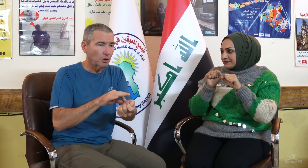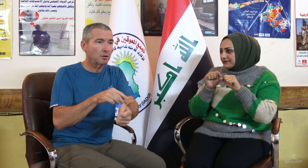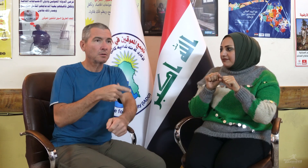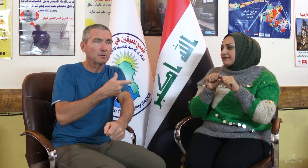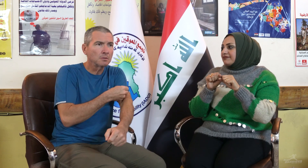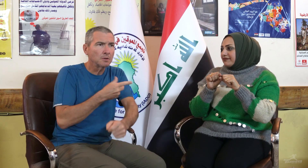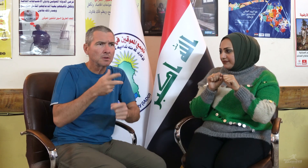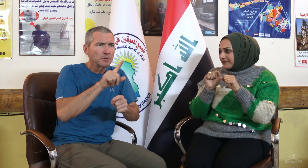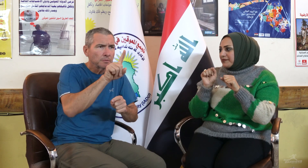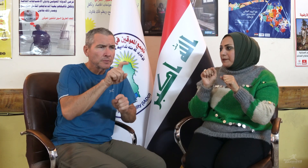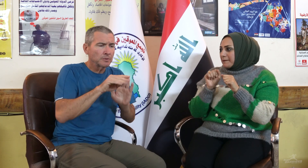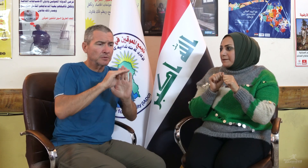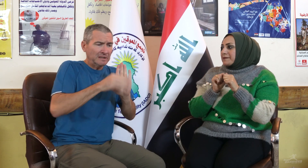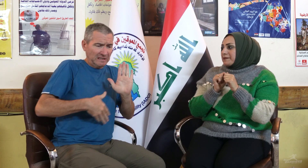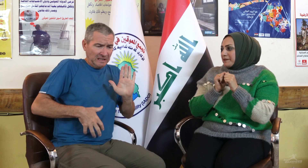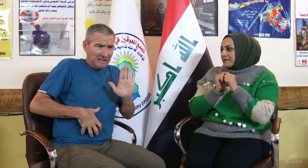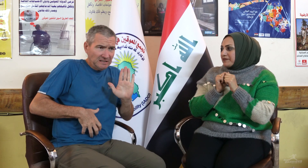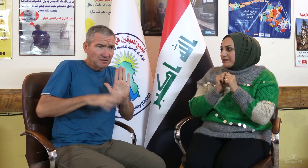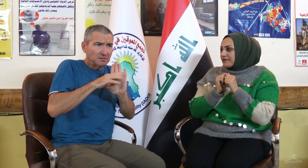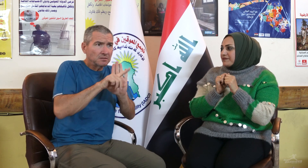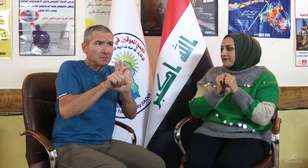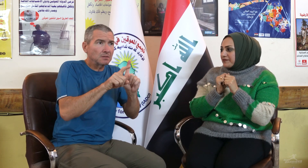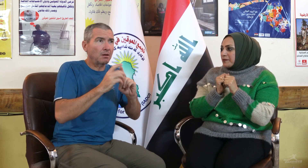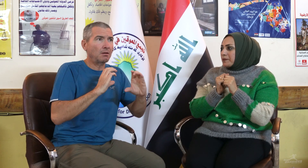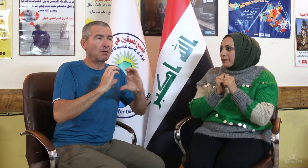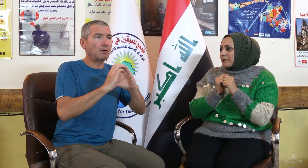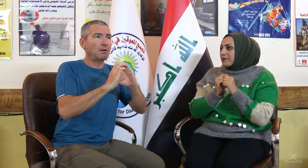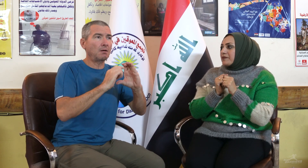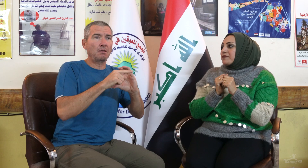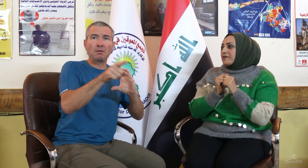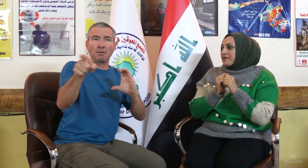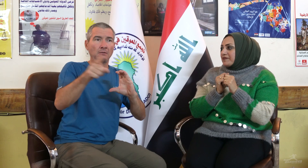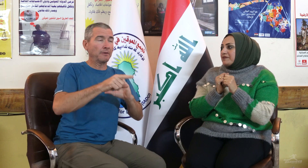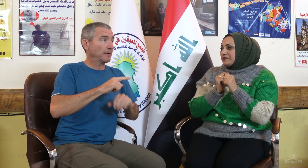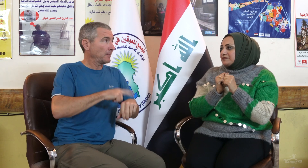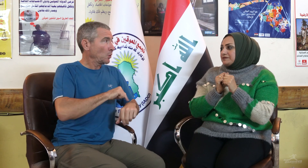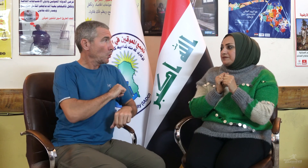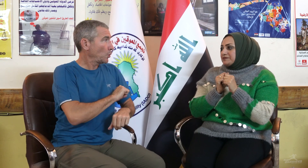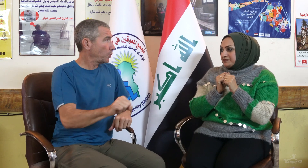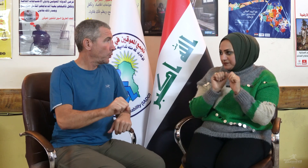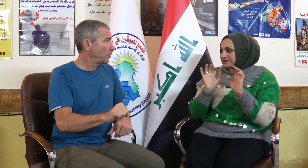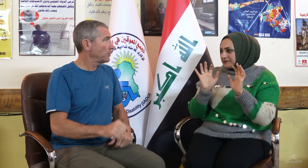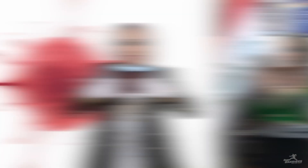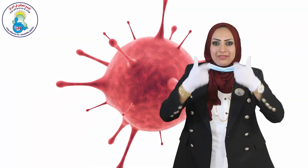their ailments or treatment they need.